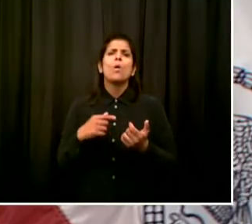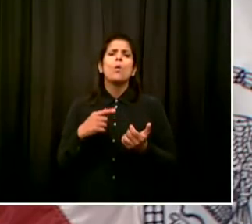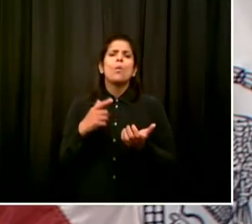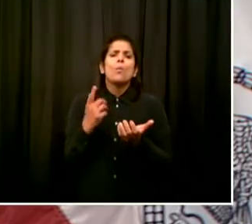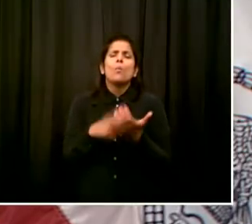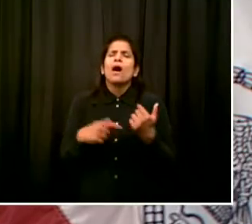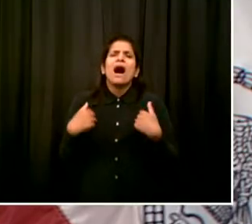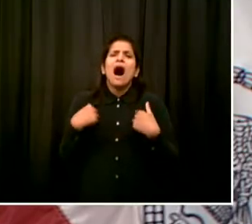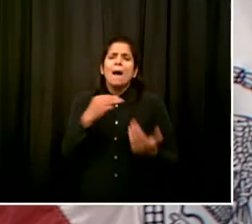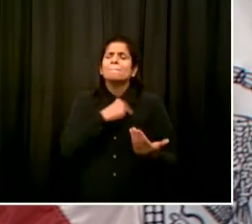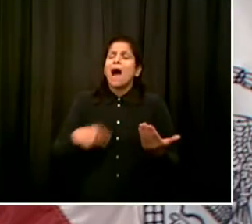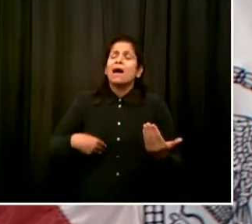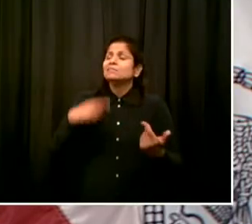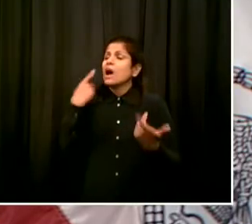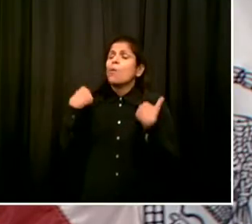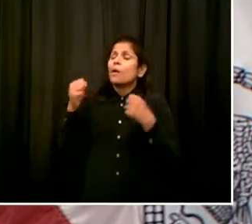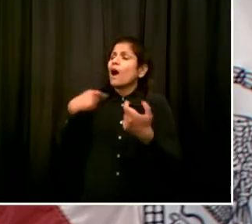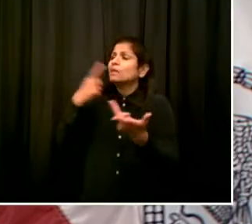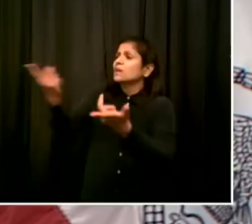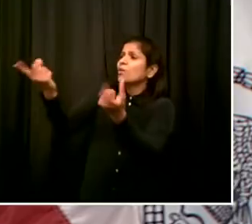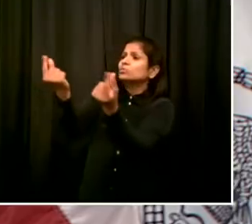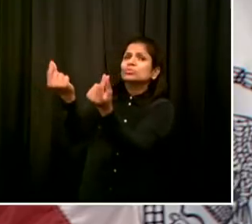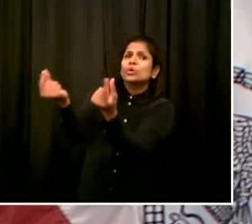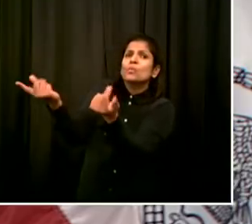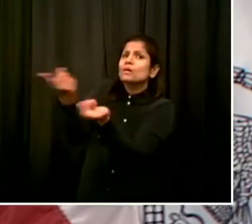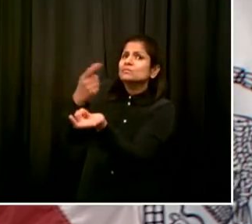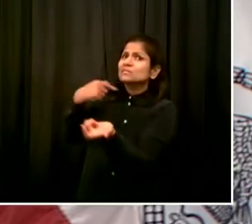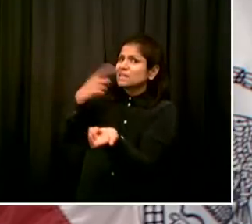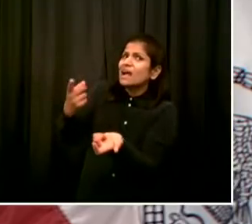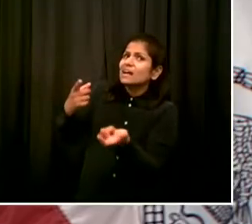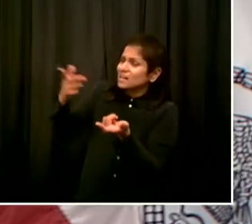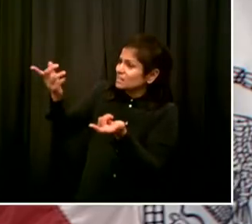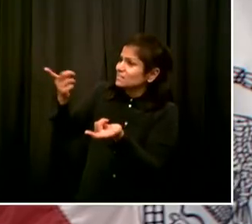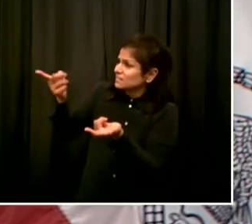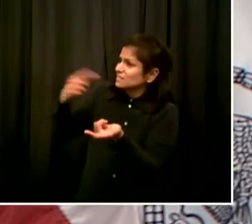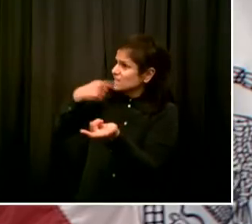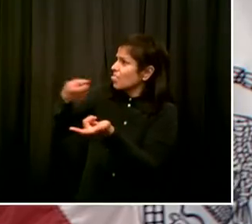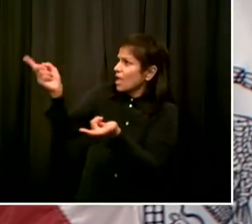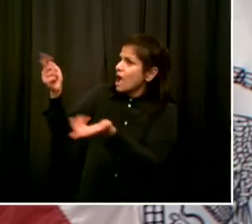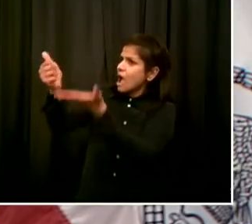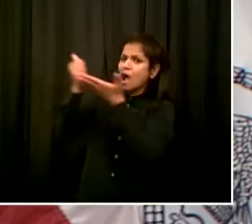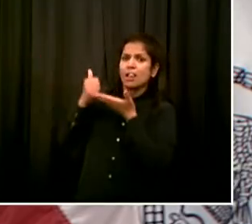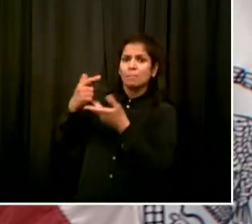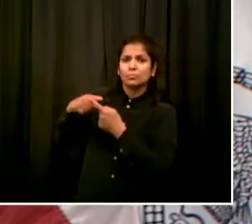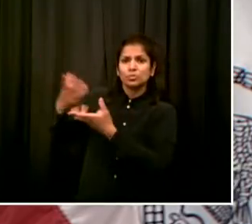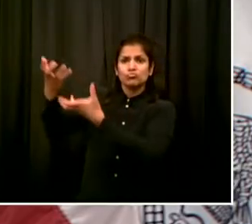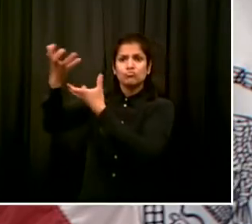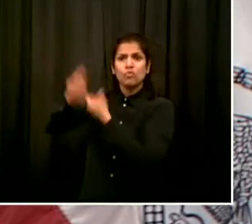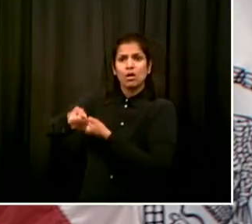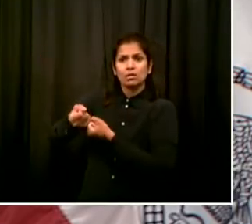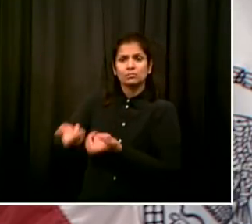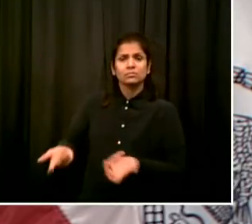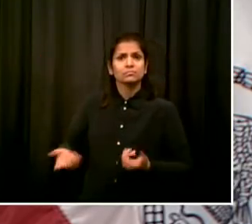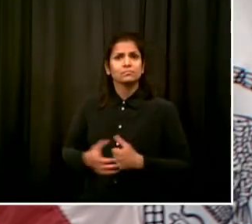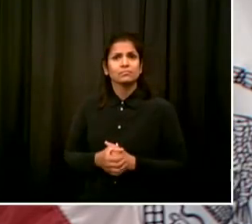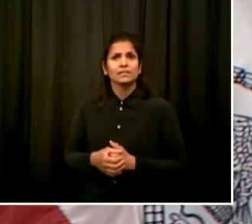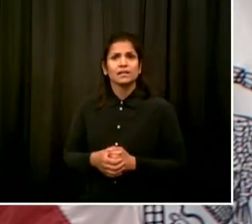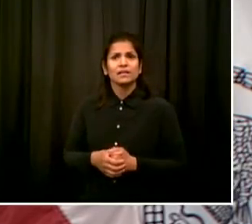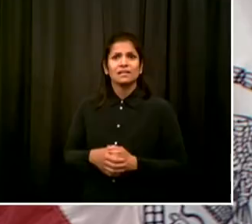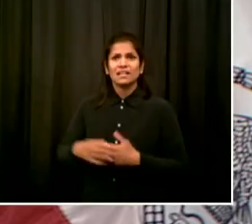RESTORING TRUST OF THE CITY CAN HANDLE THIS -- I DON'T THINK IT IS ABOUT TRUST. I THINK IT IS